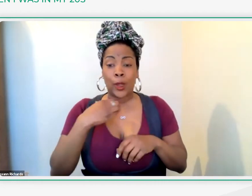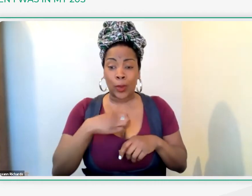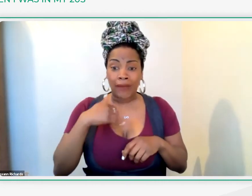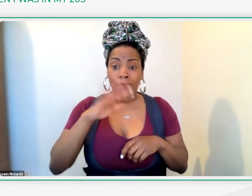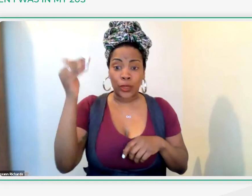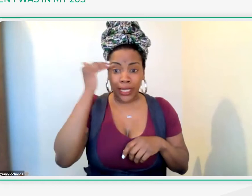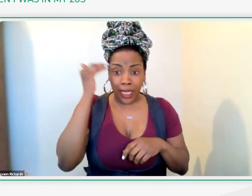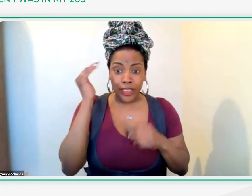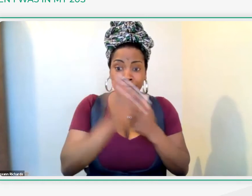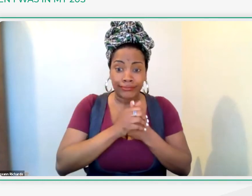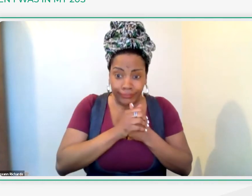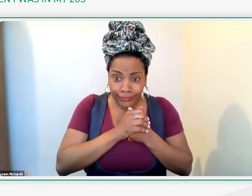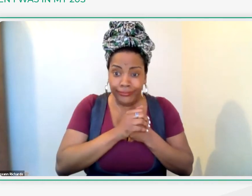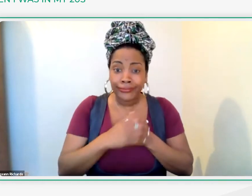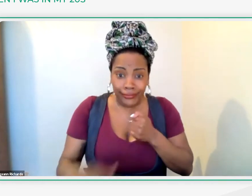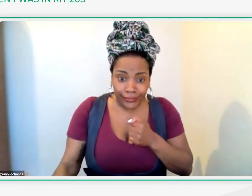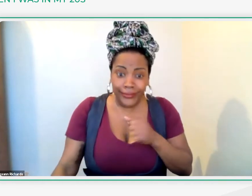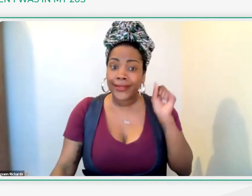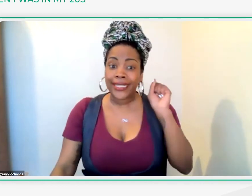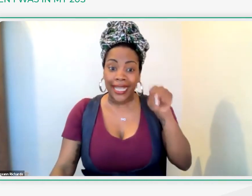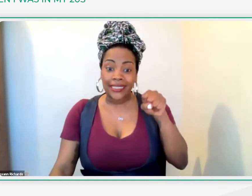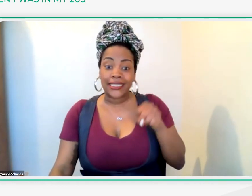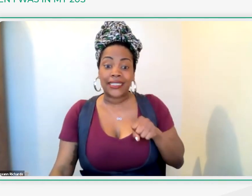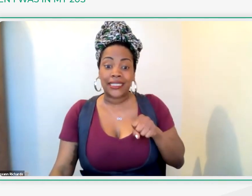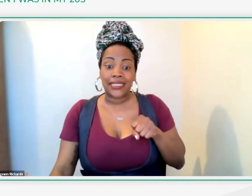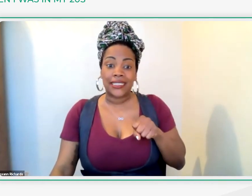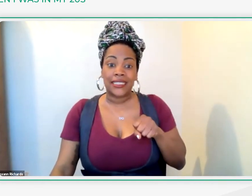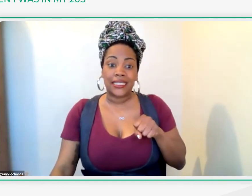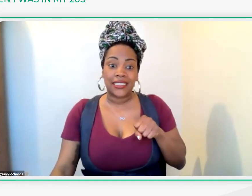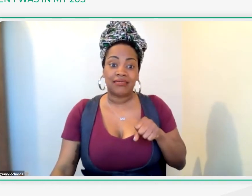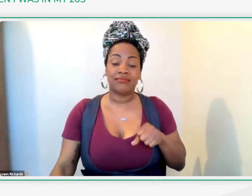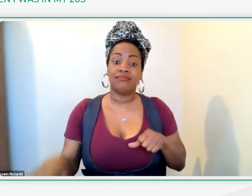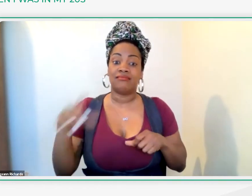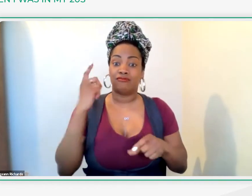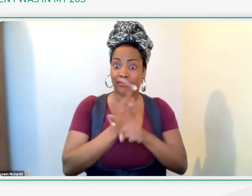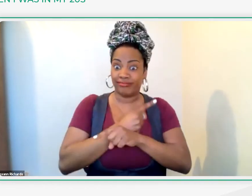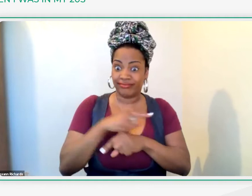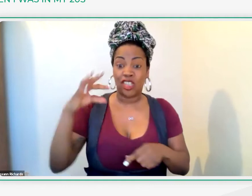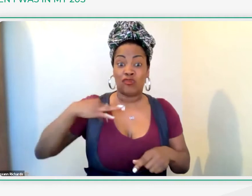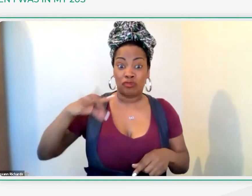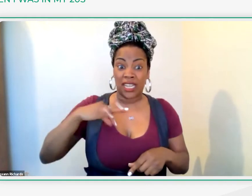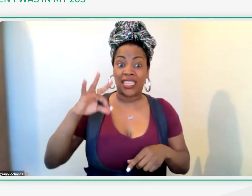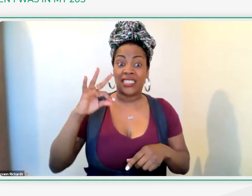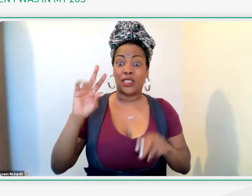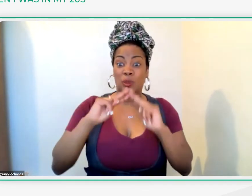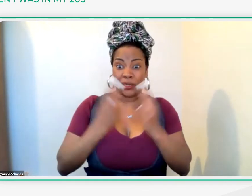Okay, you know your stuff! Yes, you're right.